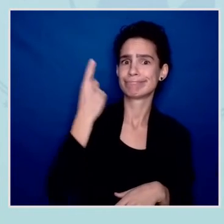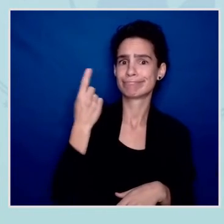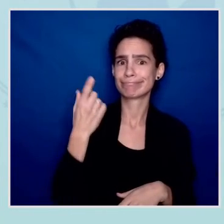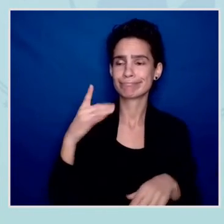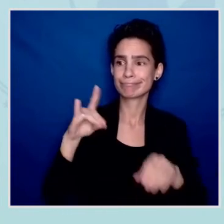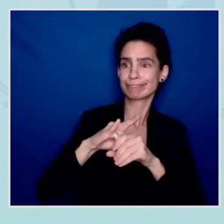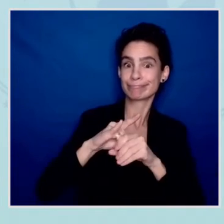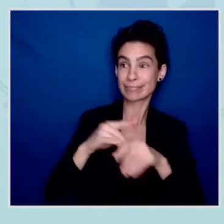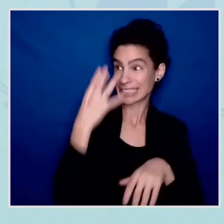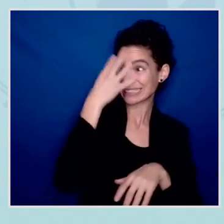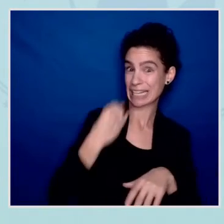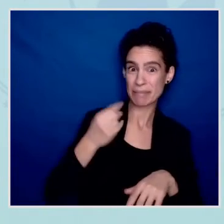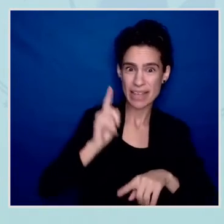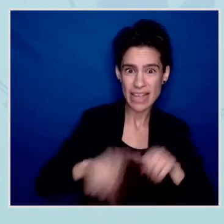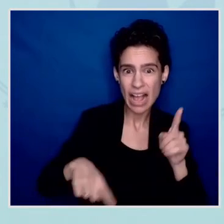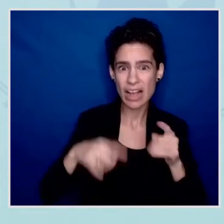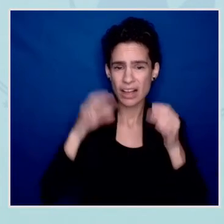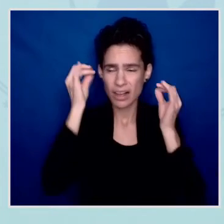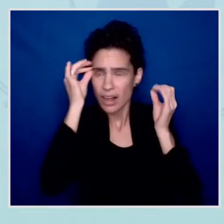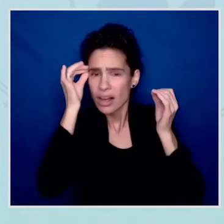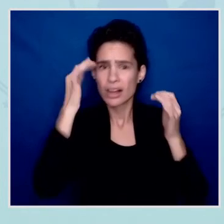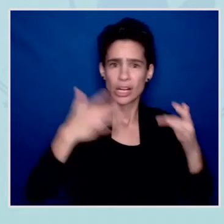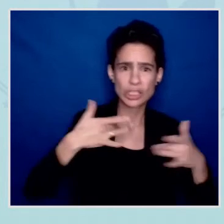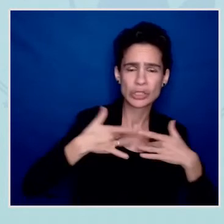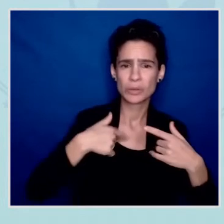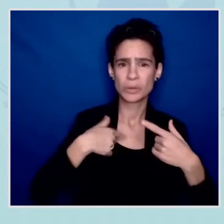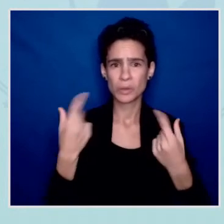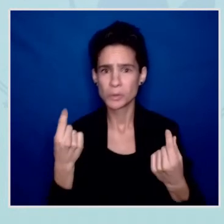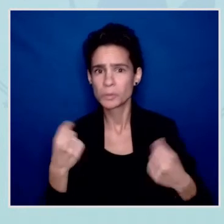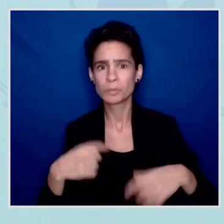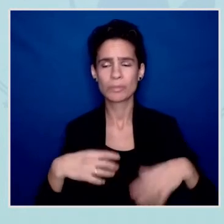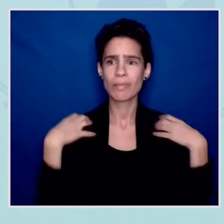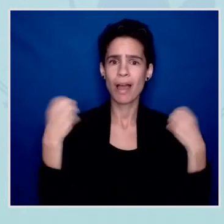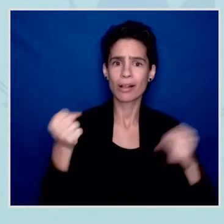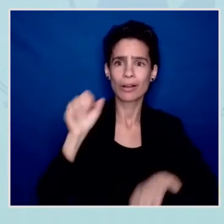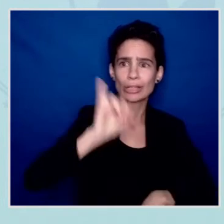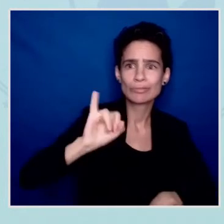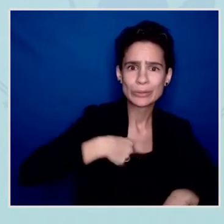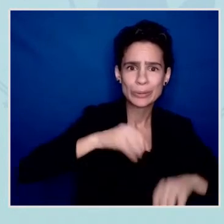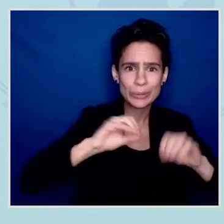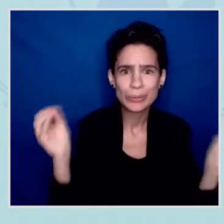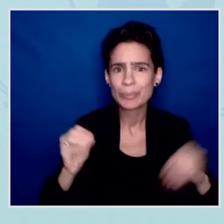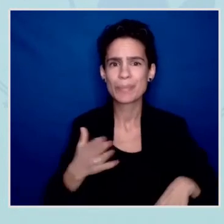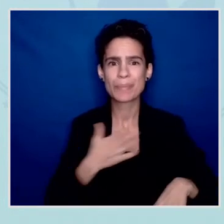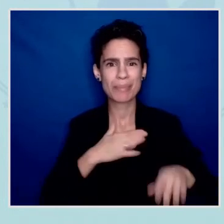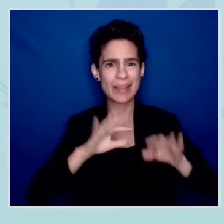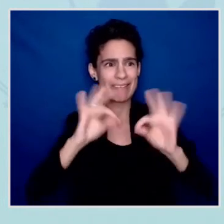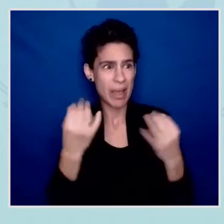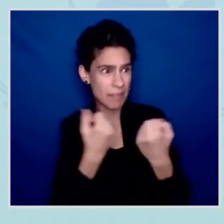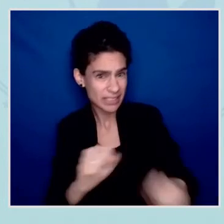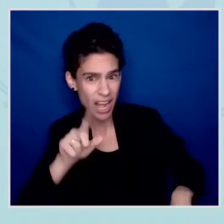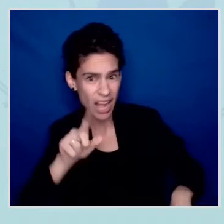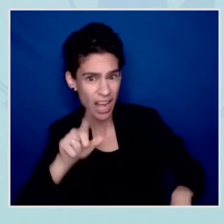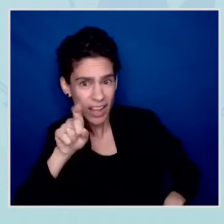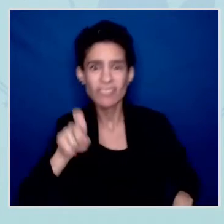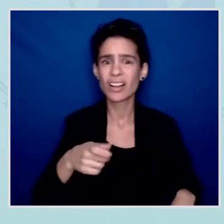FEED THEIR FAMILY. AND THEY ARE LEFT STARING AT